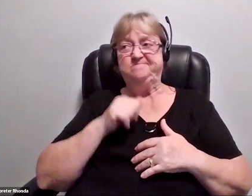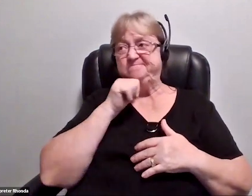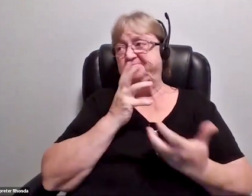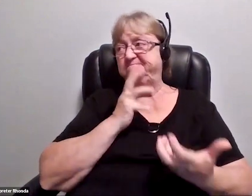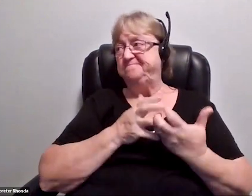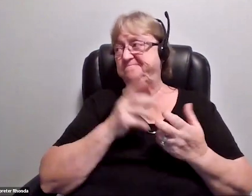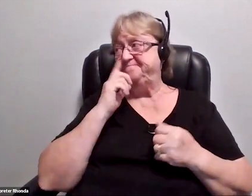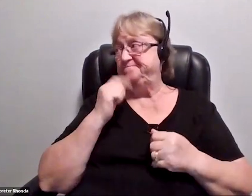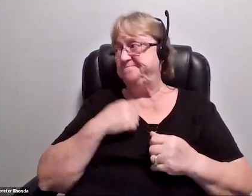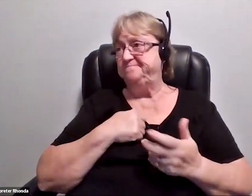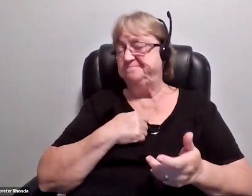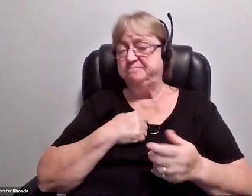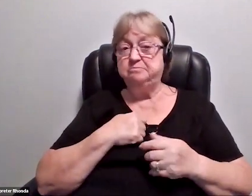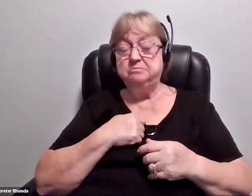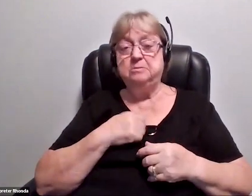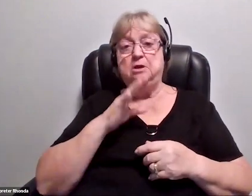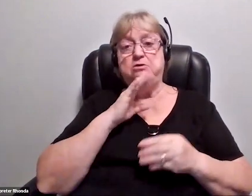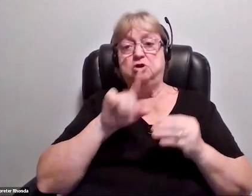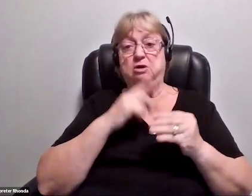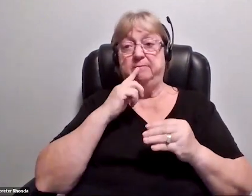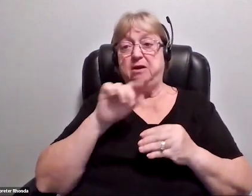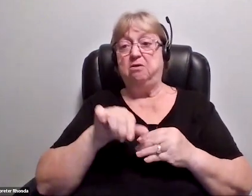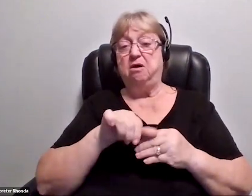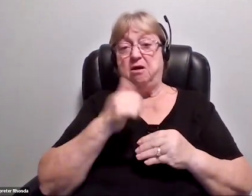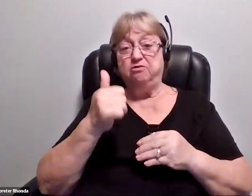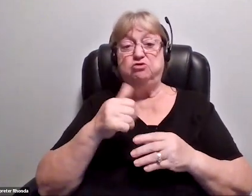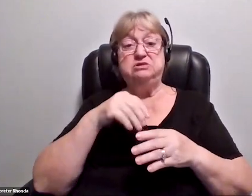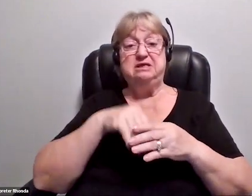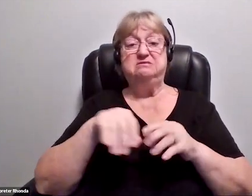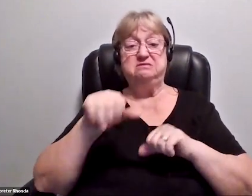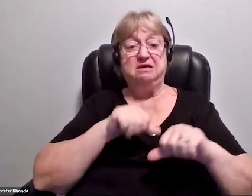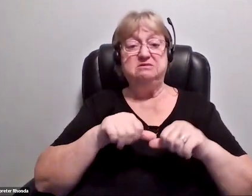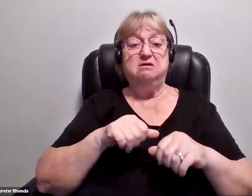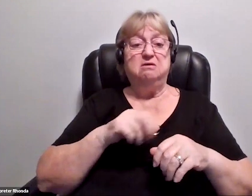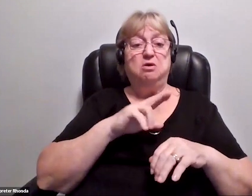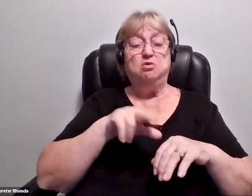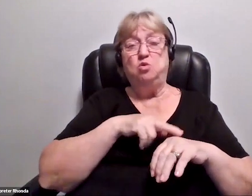Talking about others with science, usually people don't know sign language, at least here in Brazil.